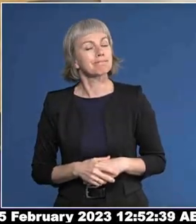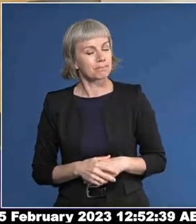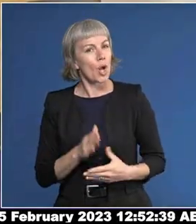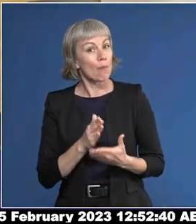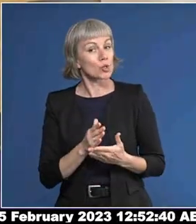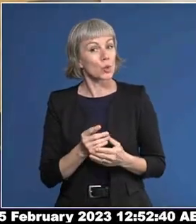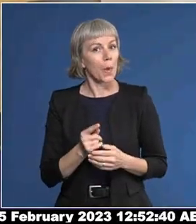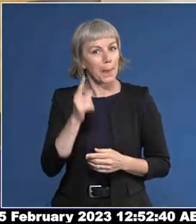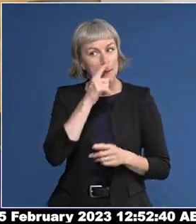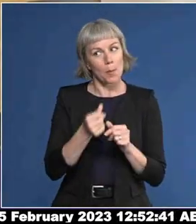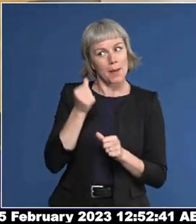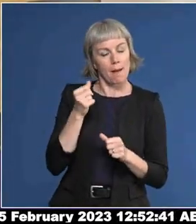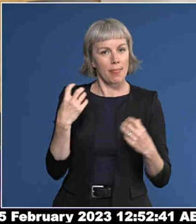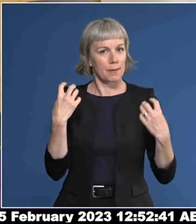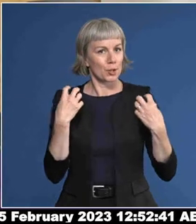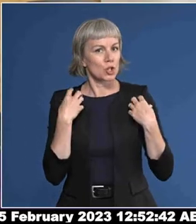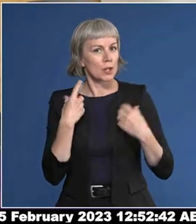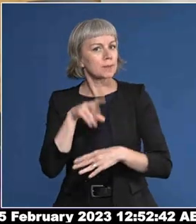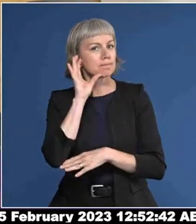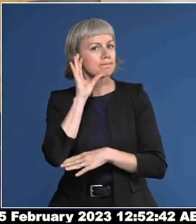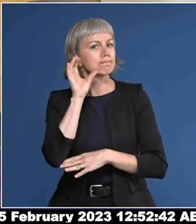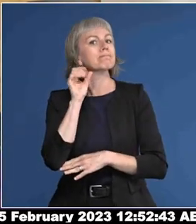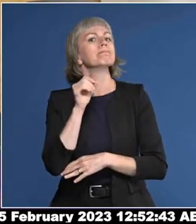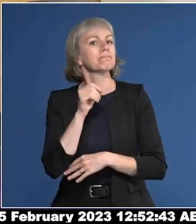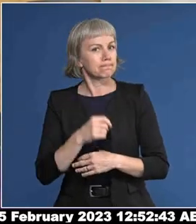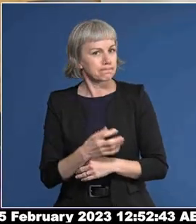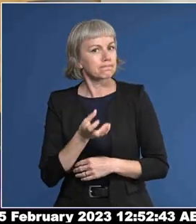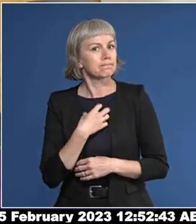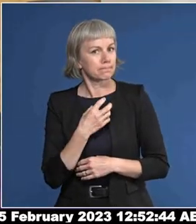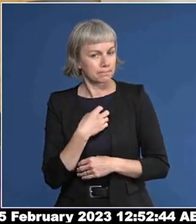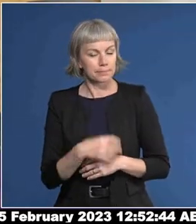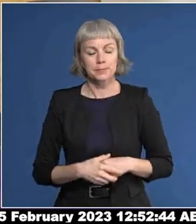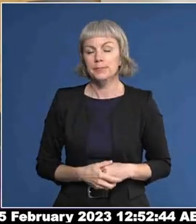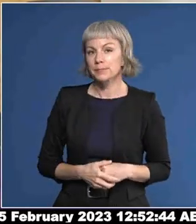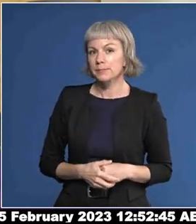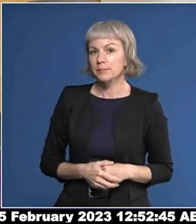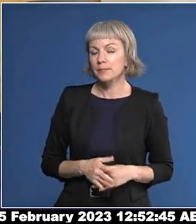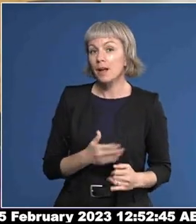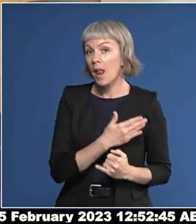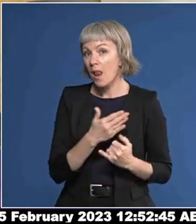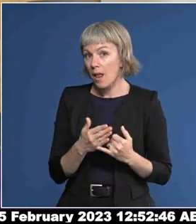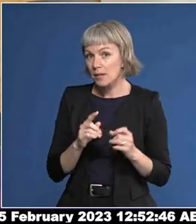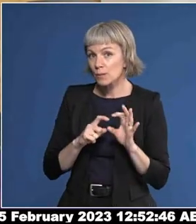The final topic I want to ask you about is about the sort of large number of regulatory